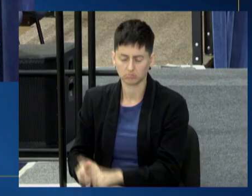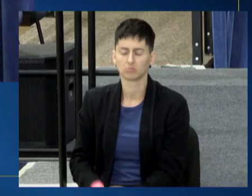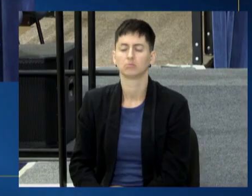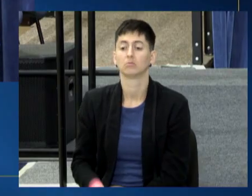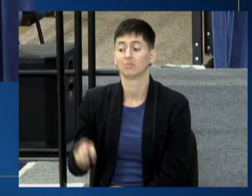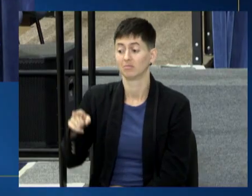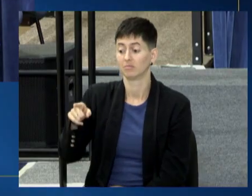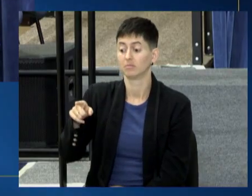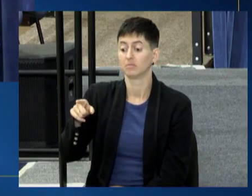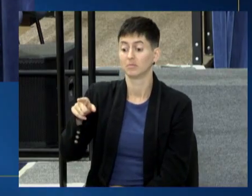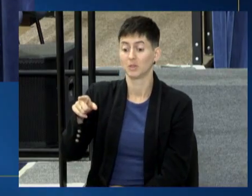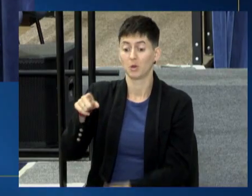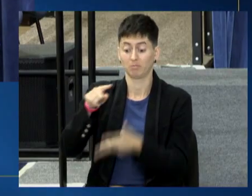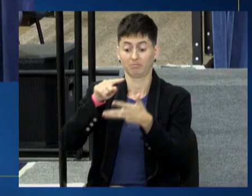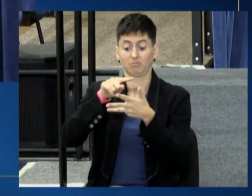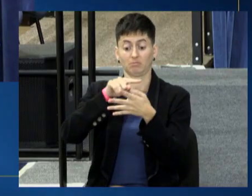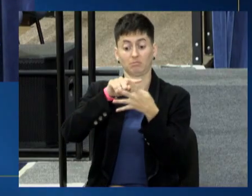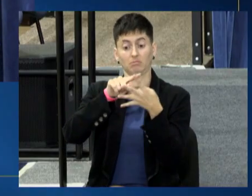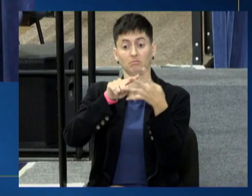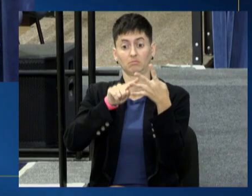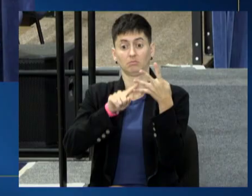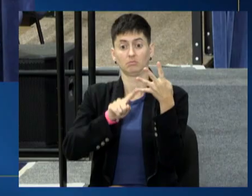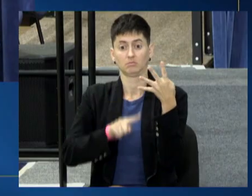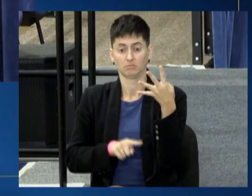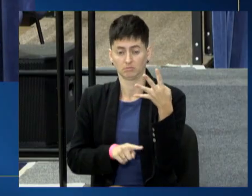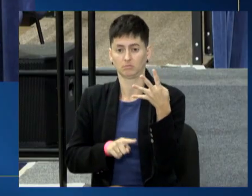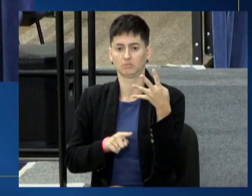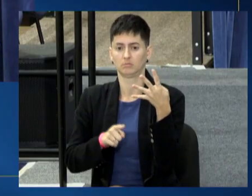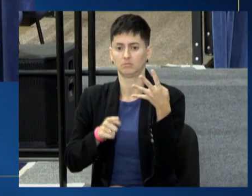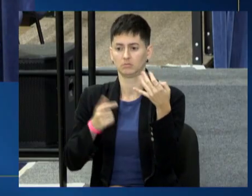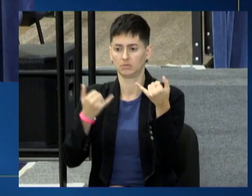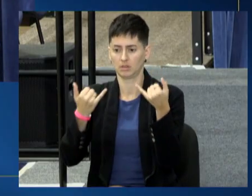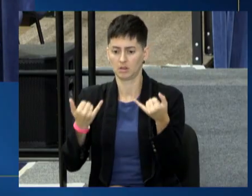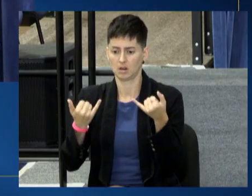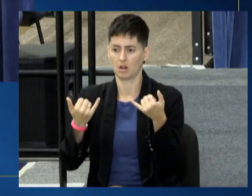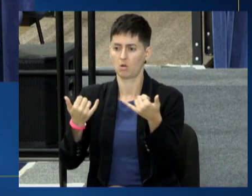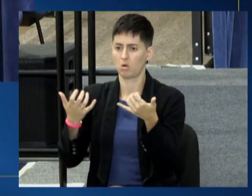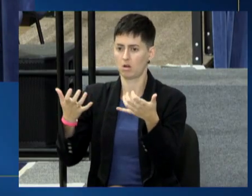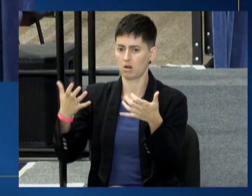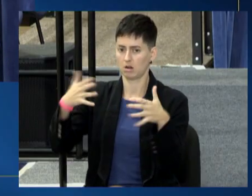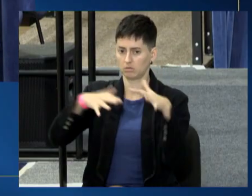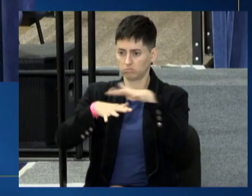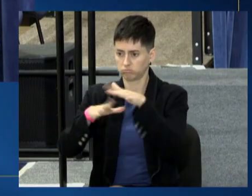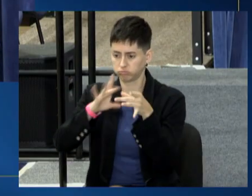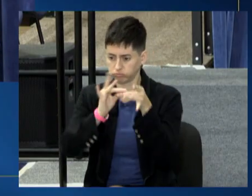centers that diagnose or treat patients with cancer. So, since its inception -- and I was